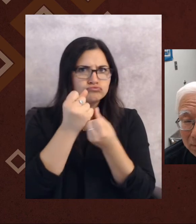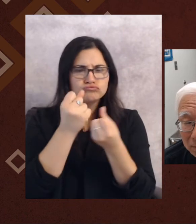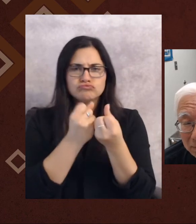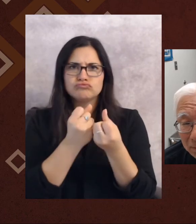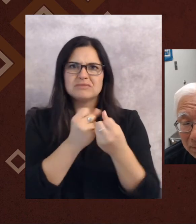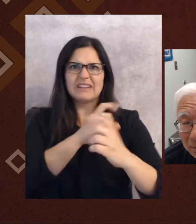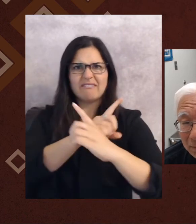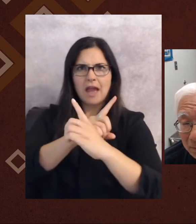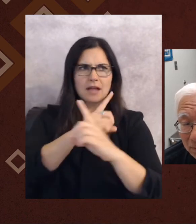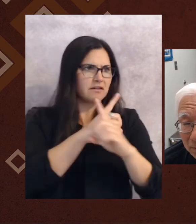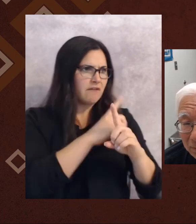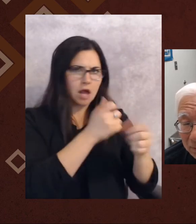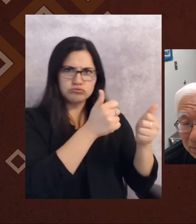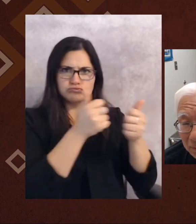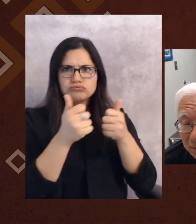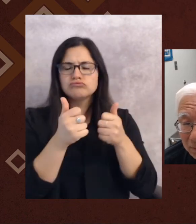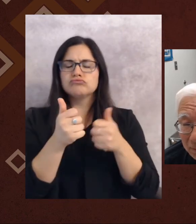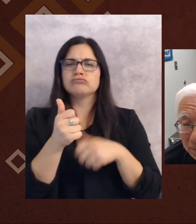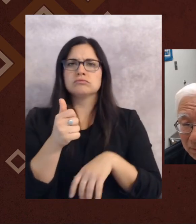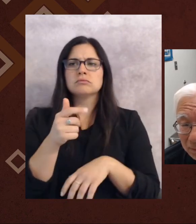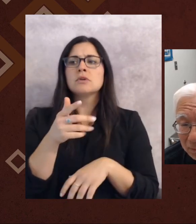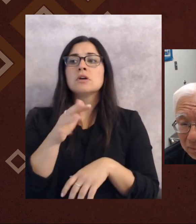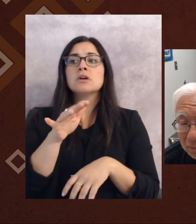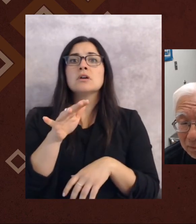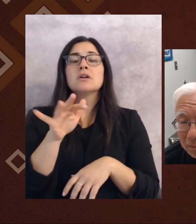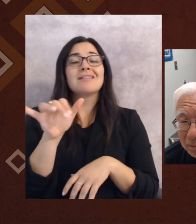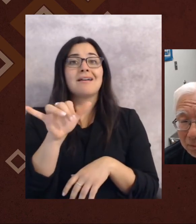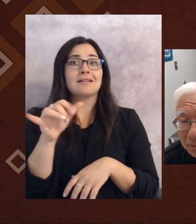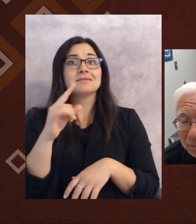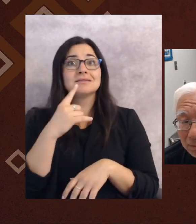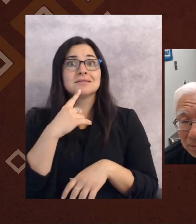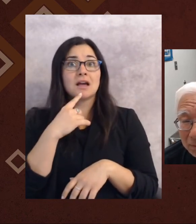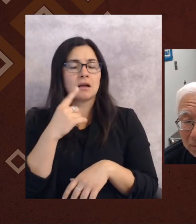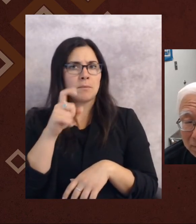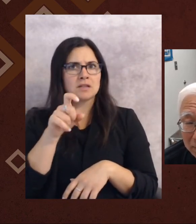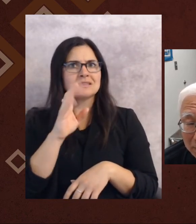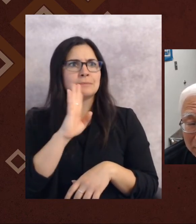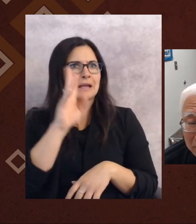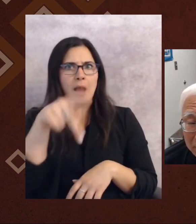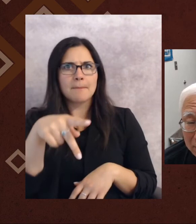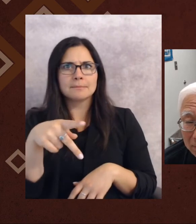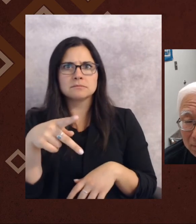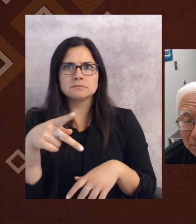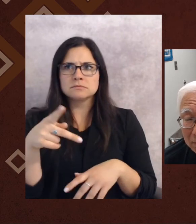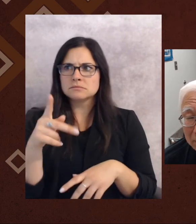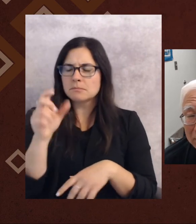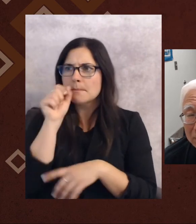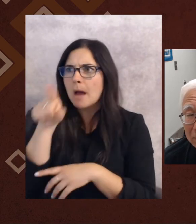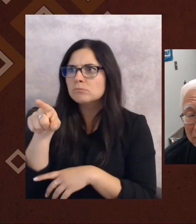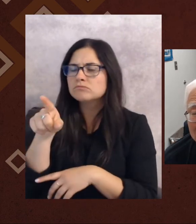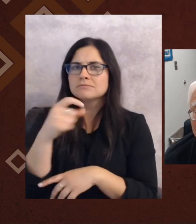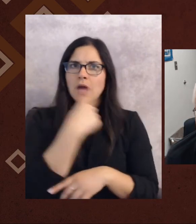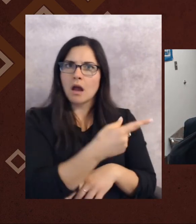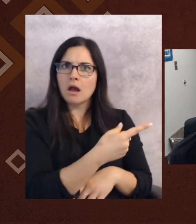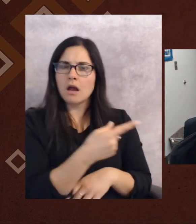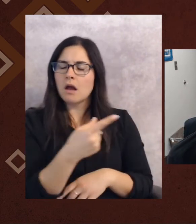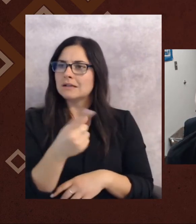And, you know, like we were talking about before to speak up, right? So it's so important when we're in spaces,